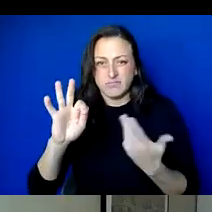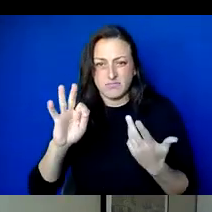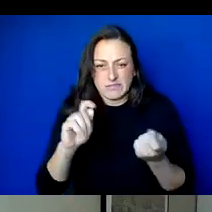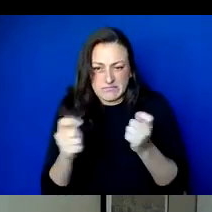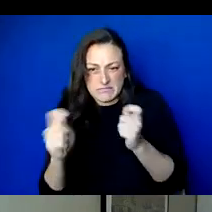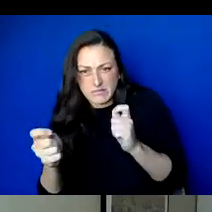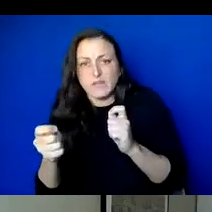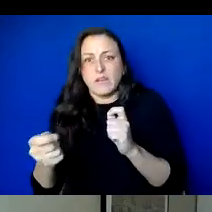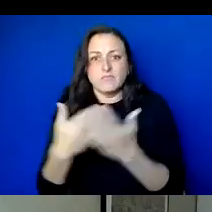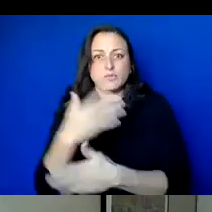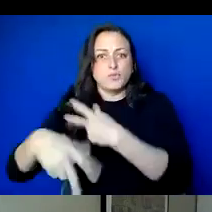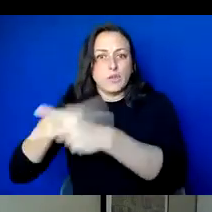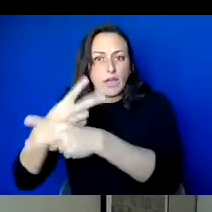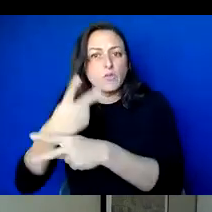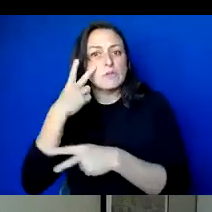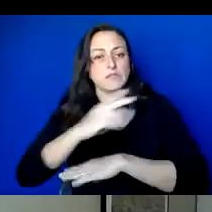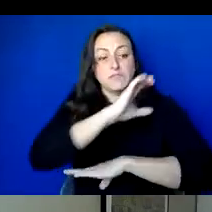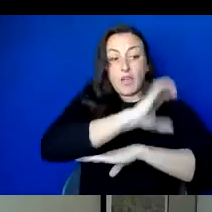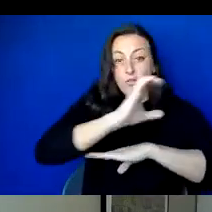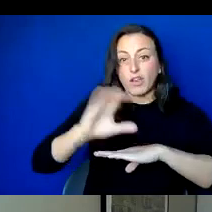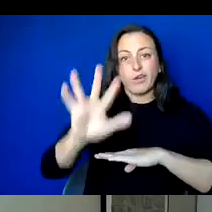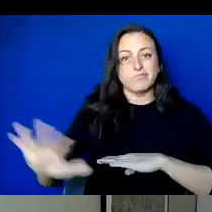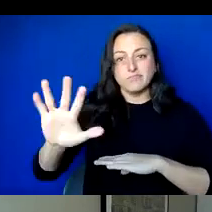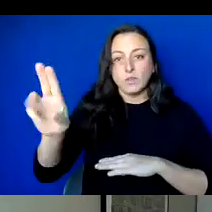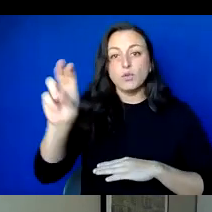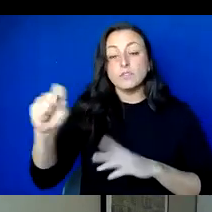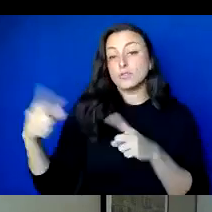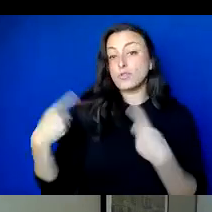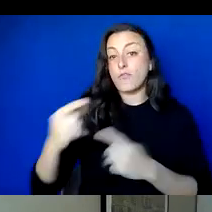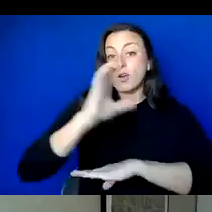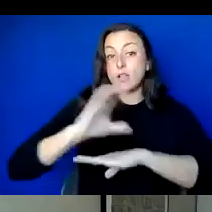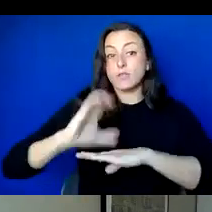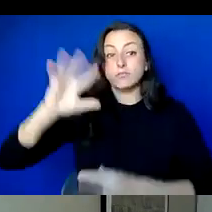in Colorado and across the country right now. So far in Colorado, we've had a total of 16 variants